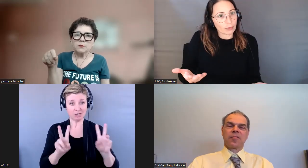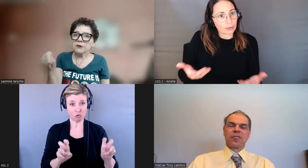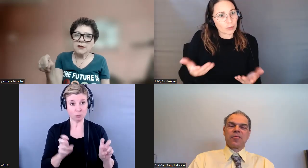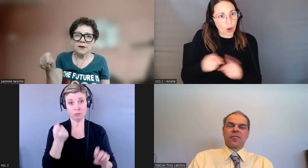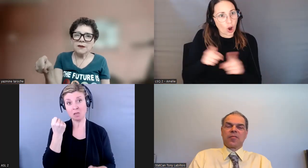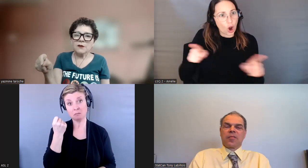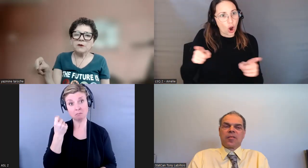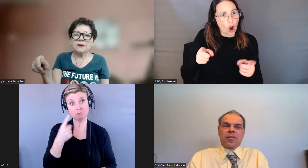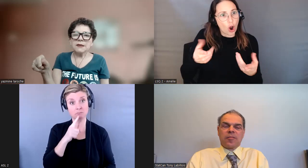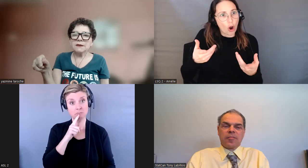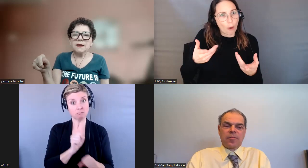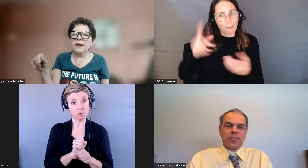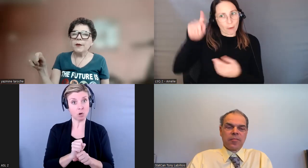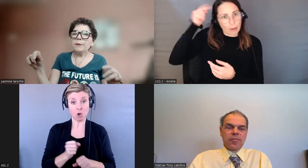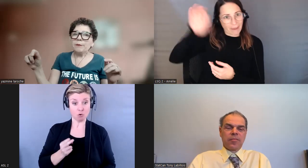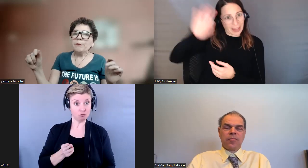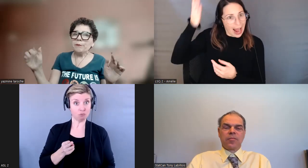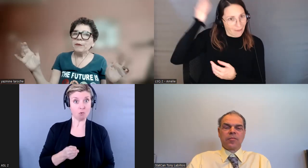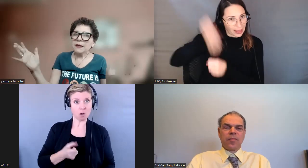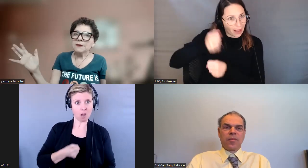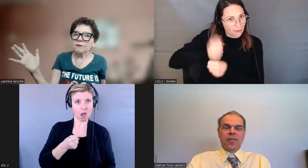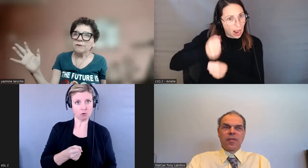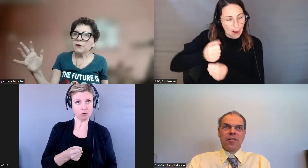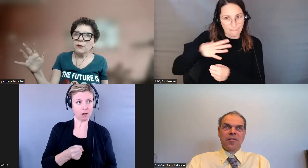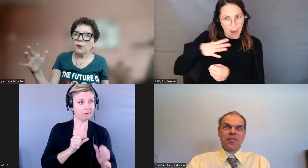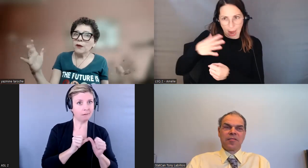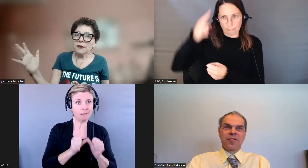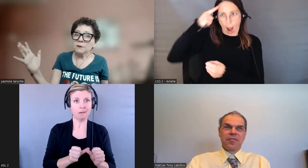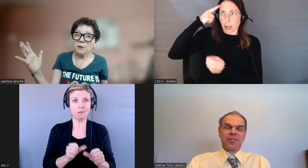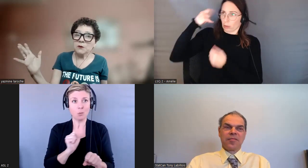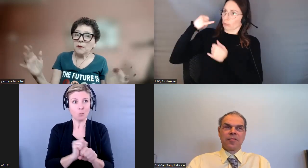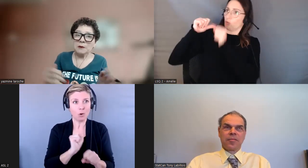especially not in the early days because of you know the great things we were doing around